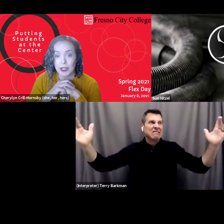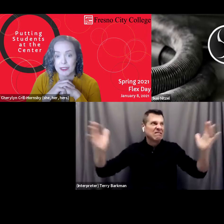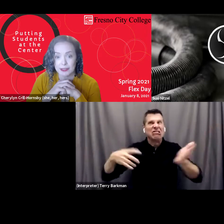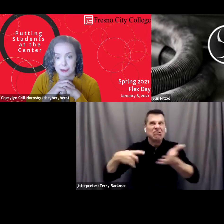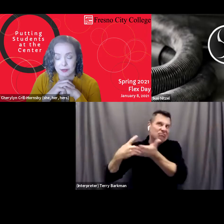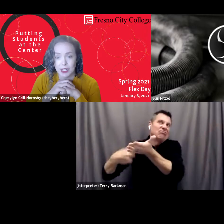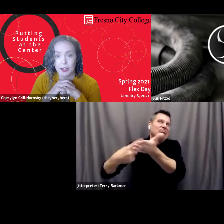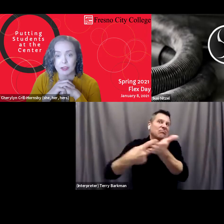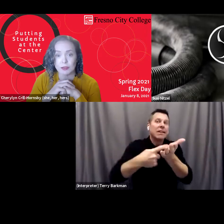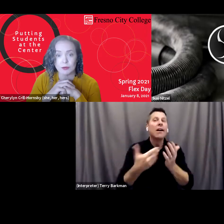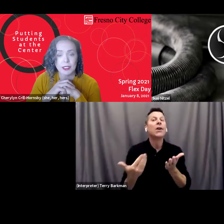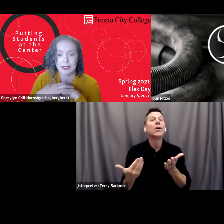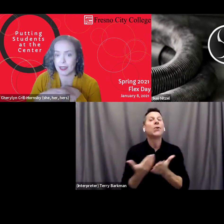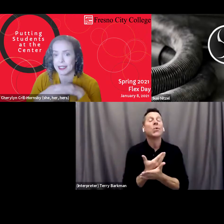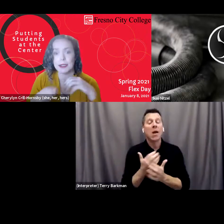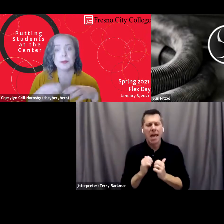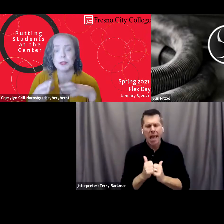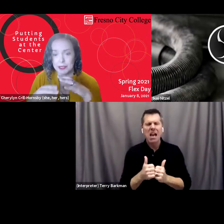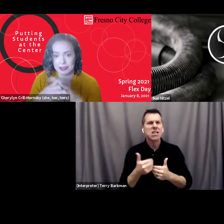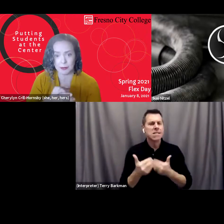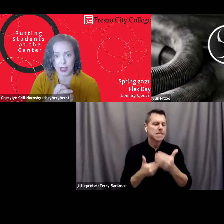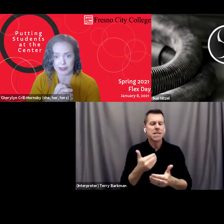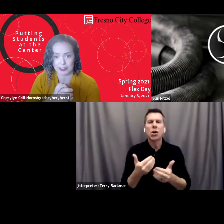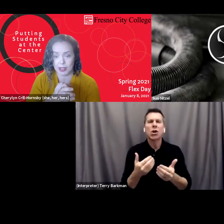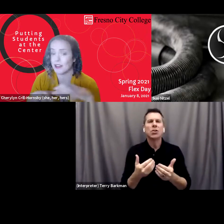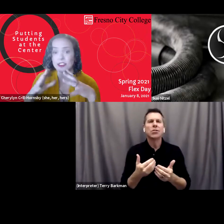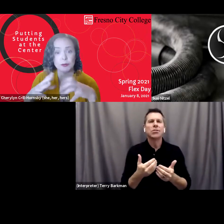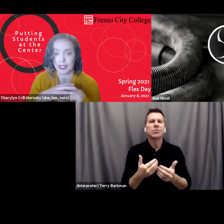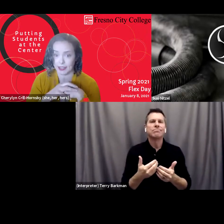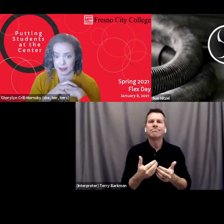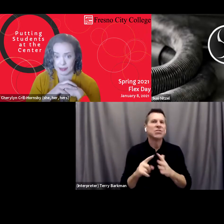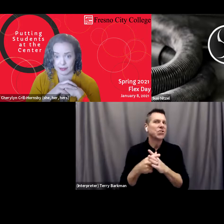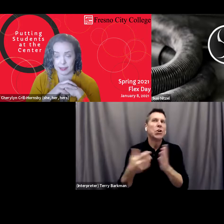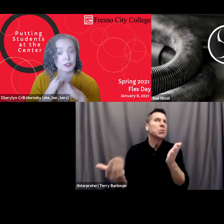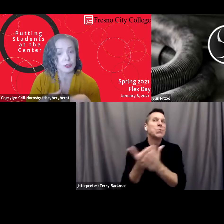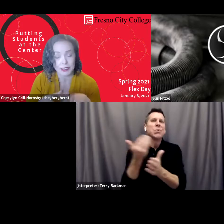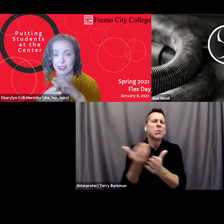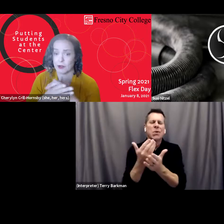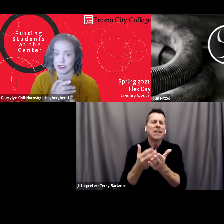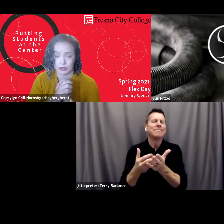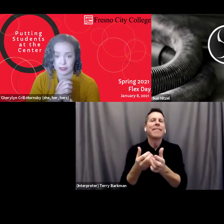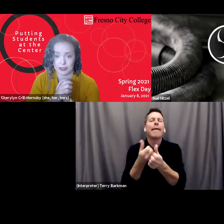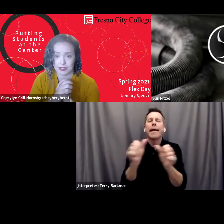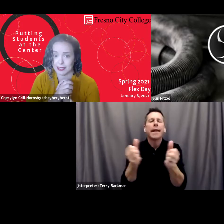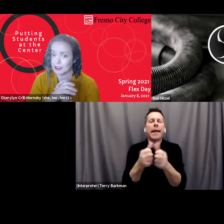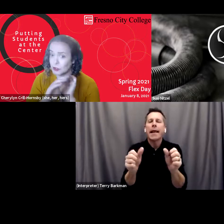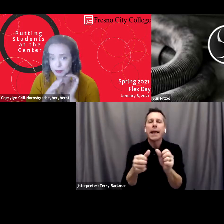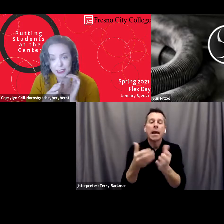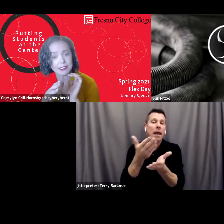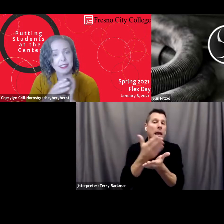practice for how to implement some practice, right, and this could be anything. This could be accounting services, this could be